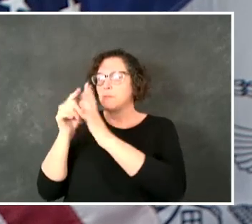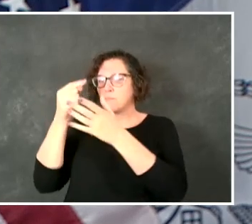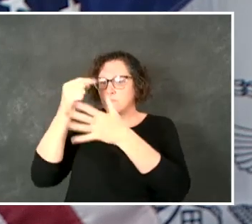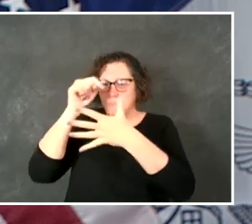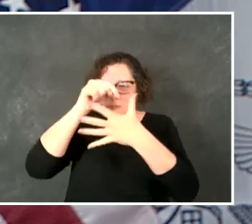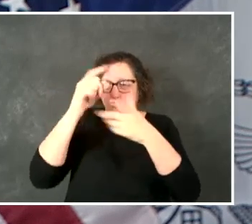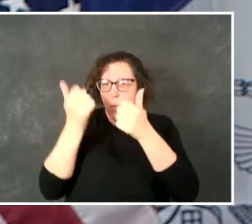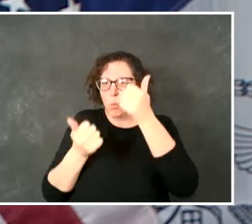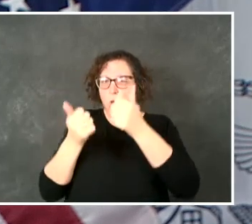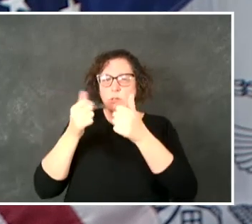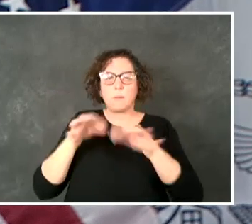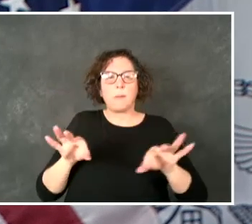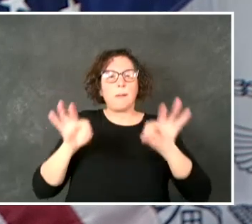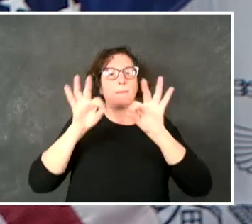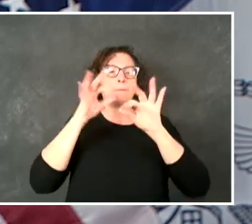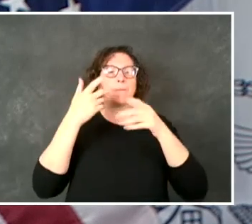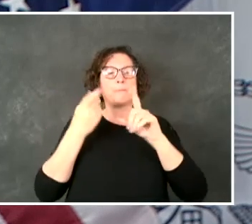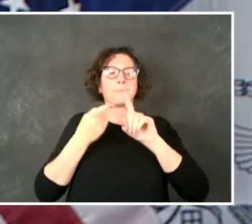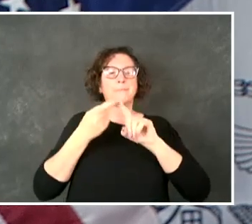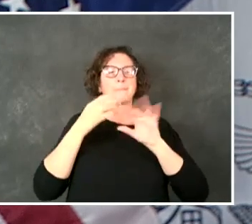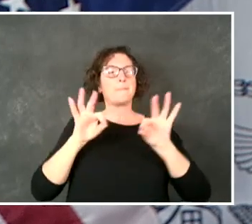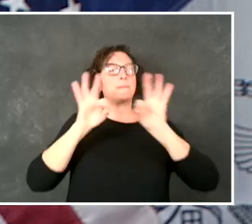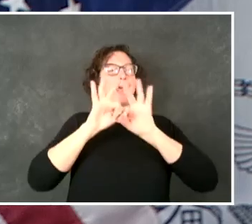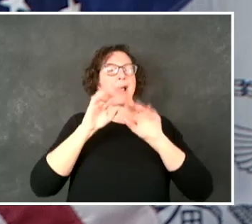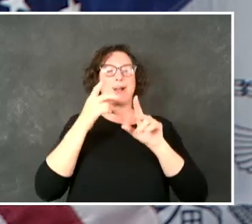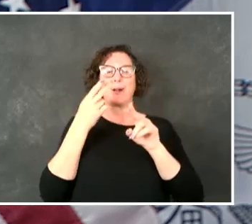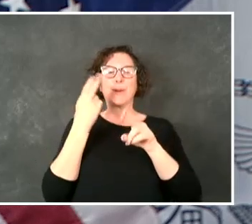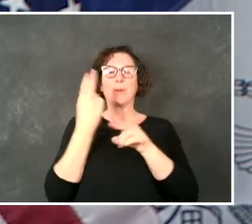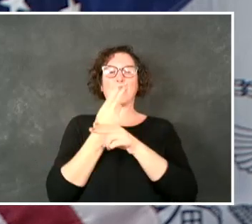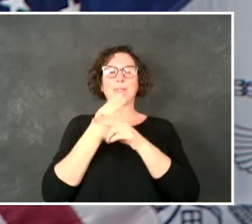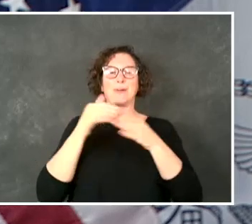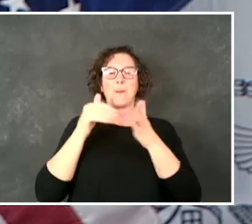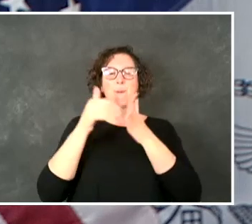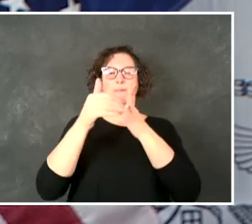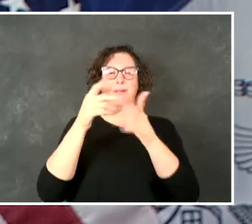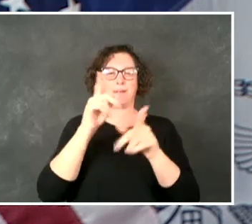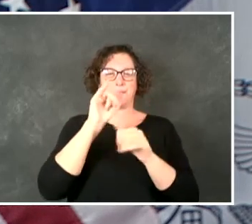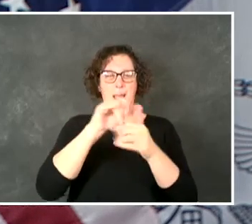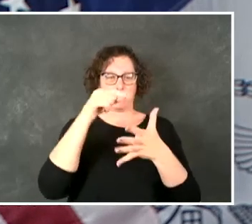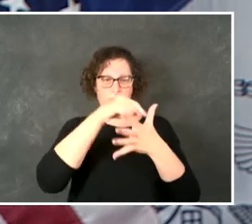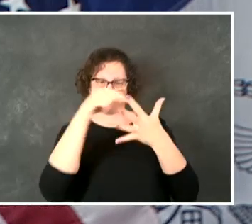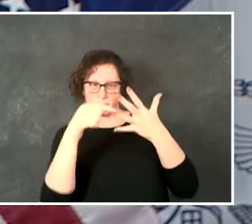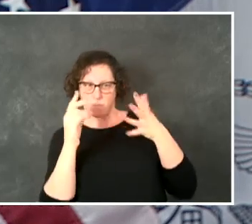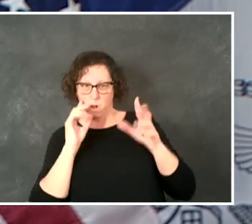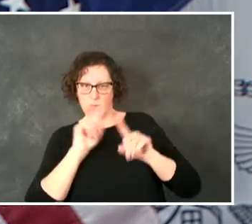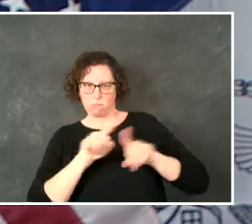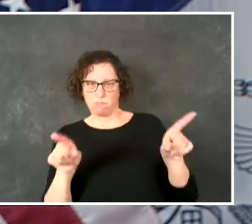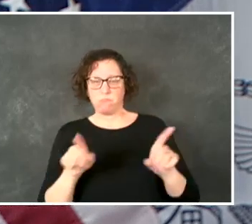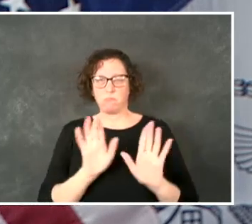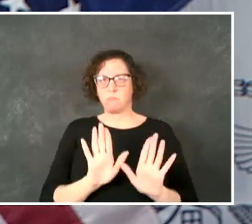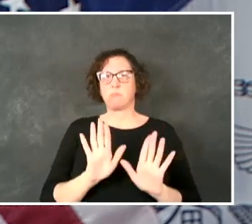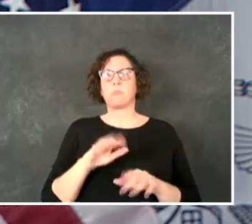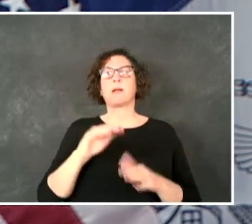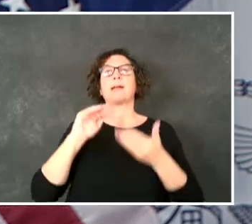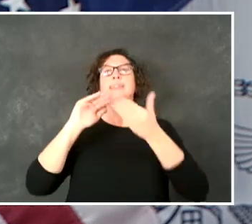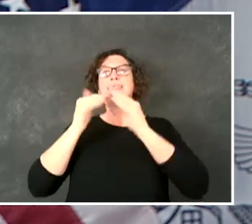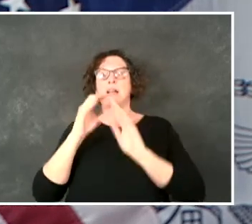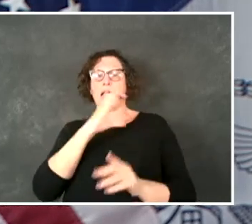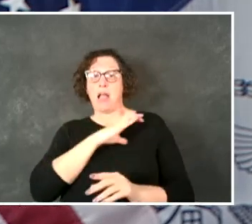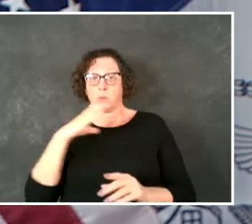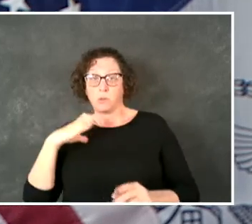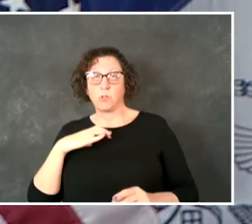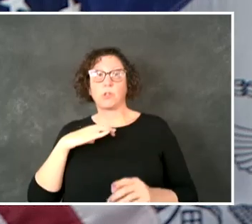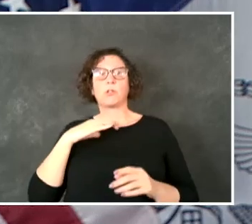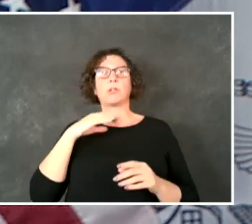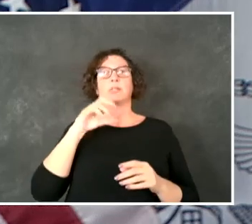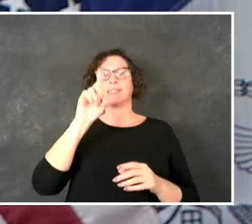TOGETHER ON THE